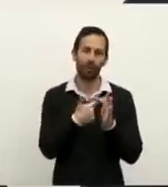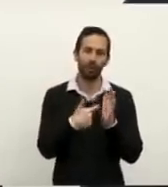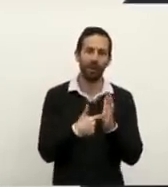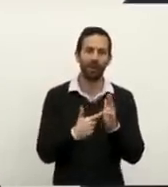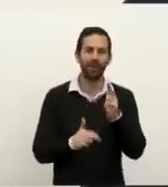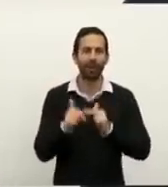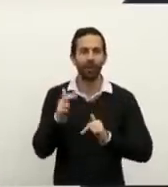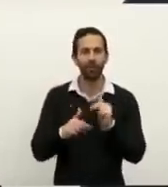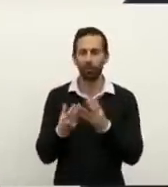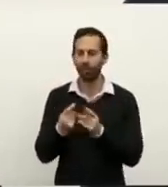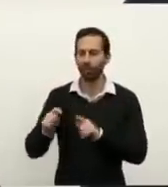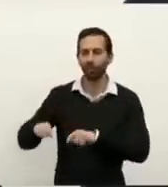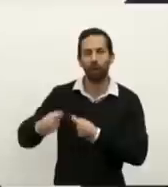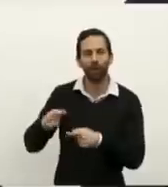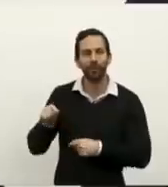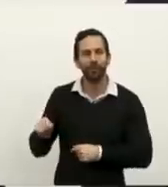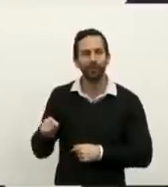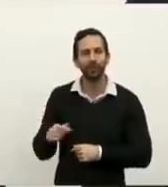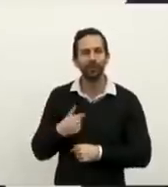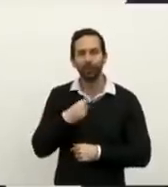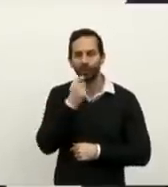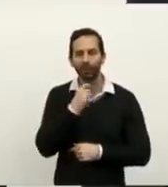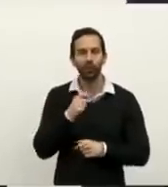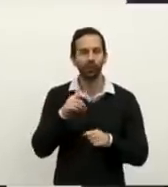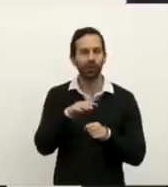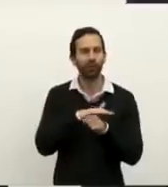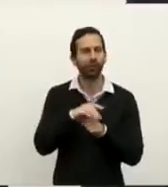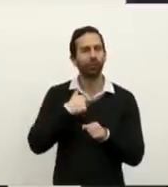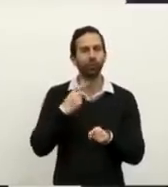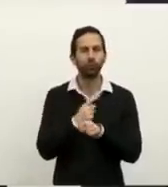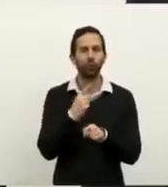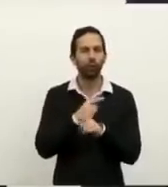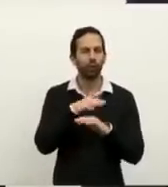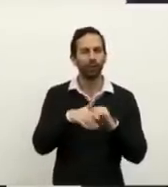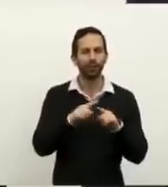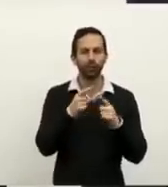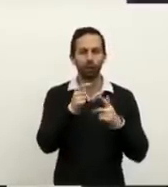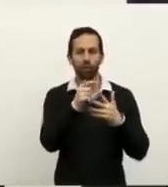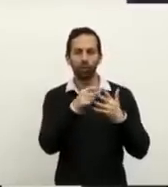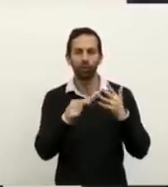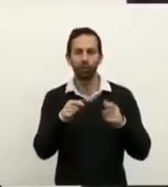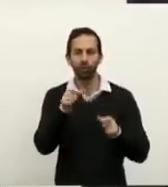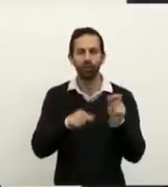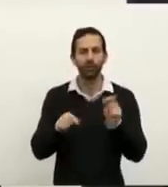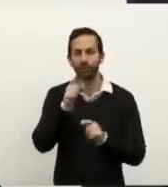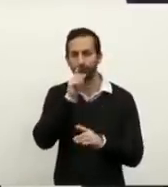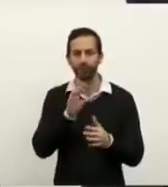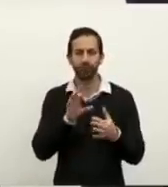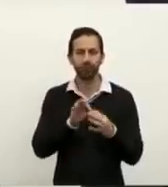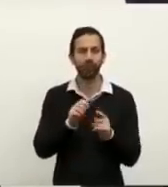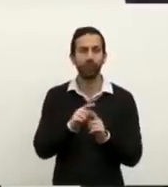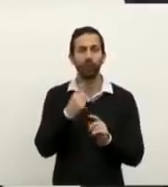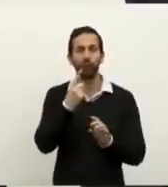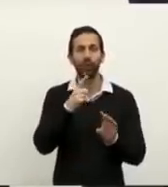and that includes things like - I've been talking in a few forums about options that participants can sign up to for a year on subscription,